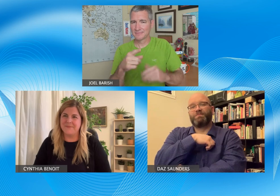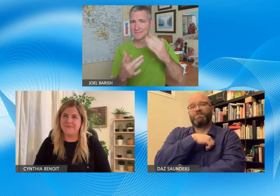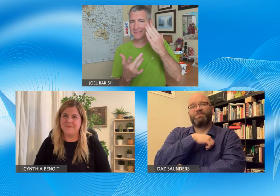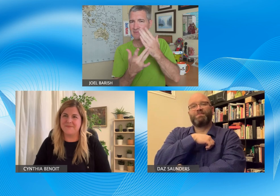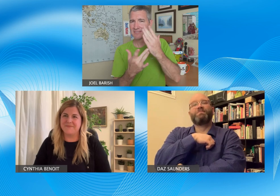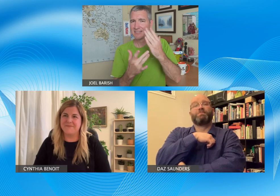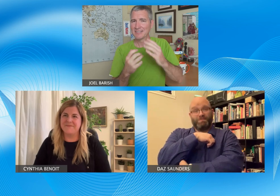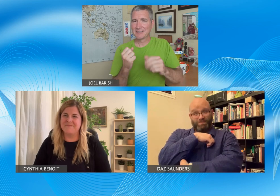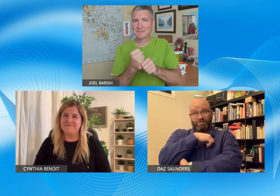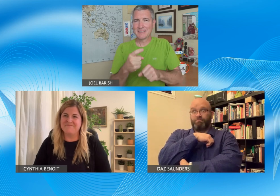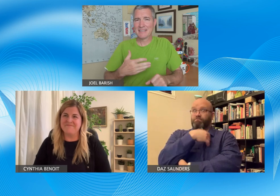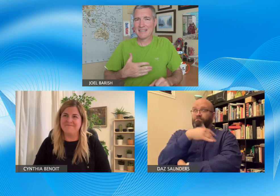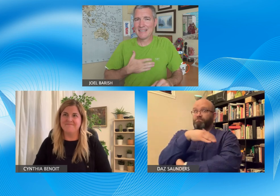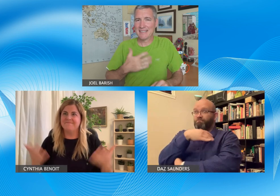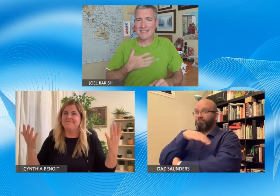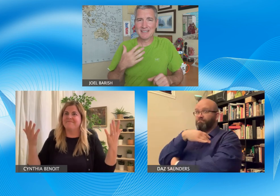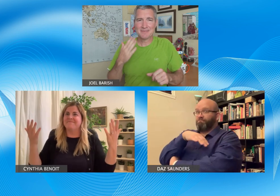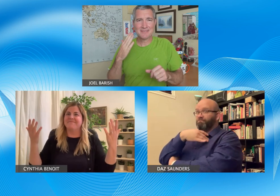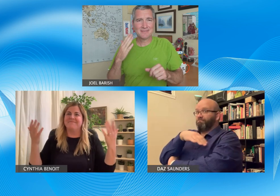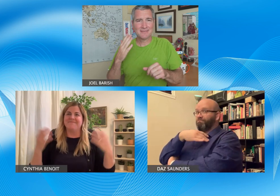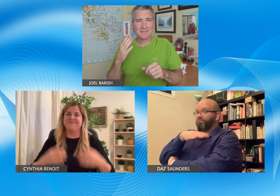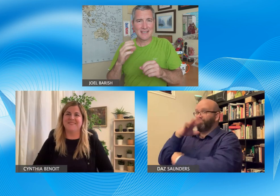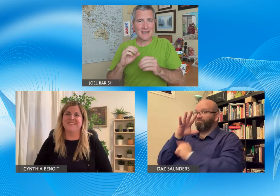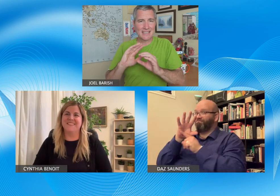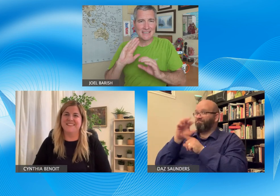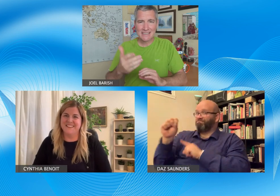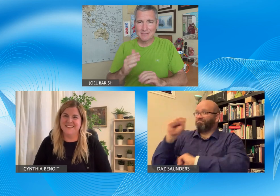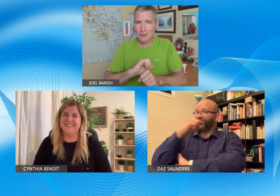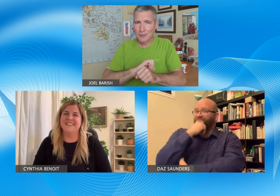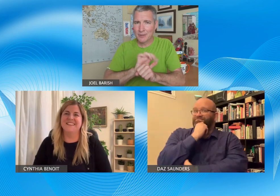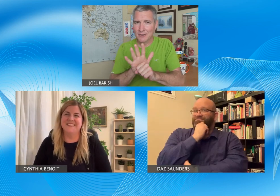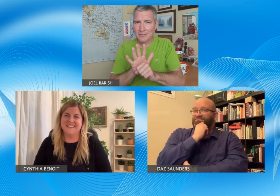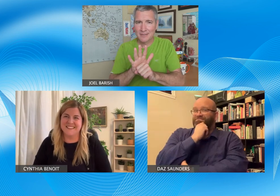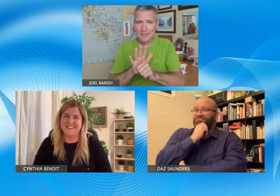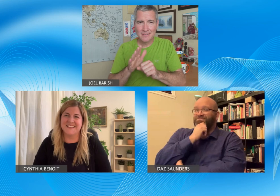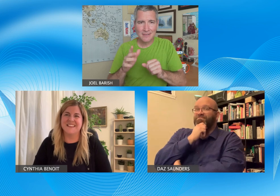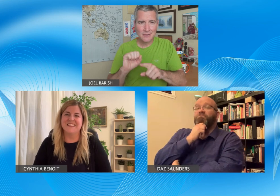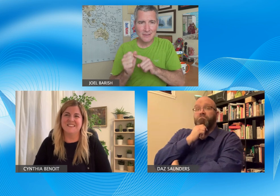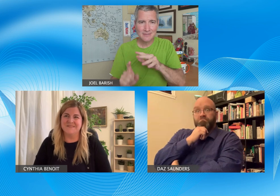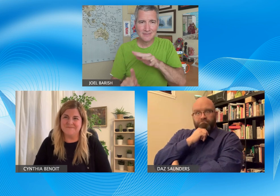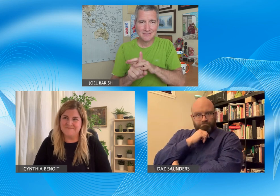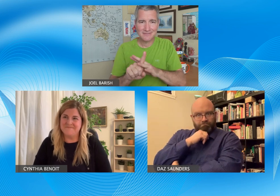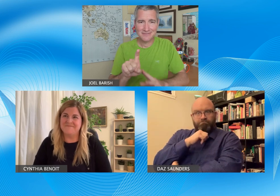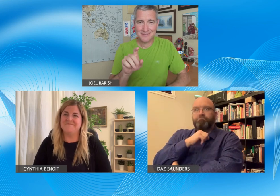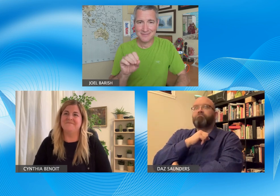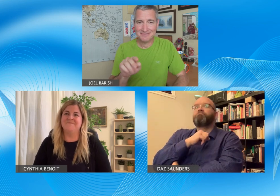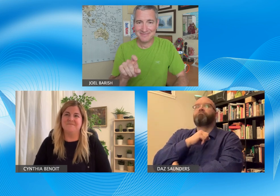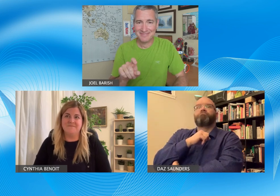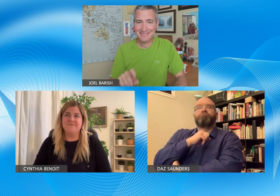From what I gather, it seems like you are all grateful for modern technology, especially during the Covid-19 pandemic. Right?